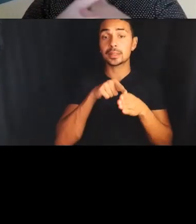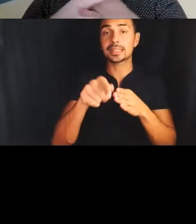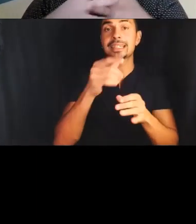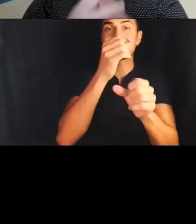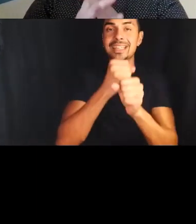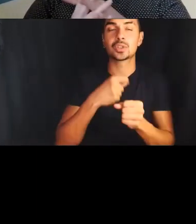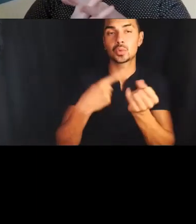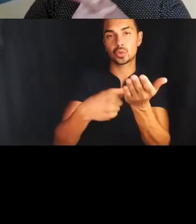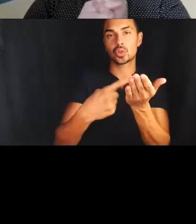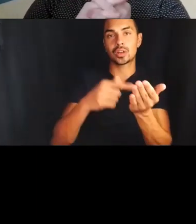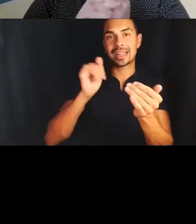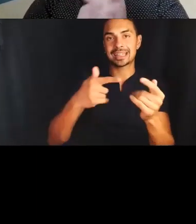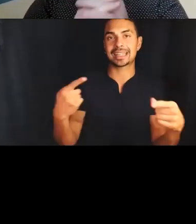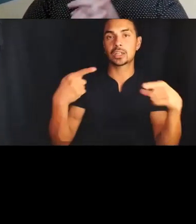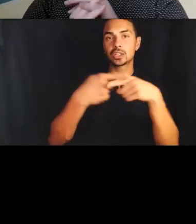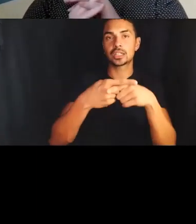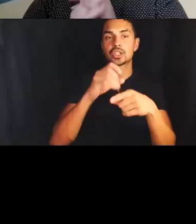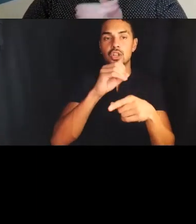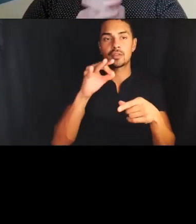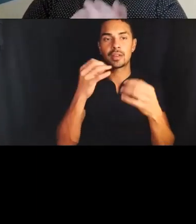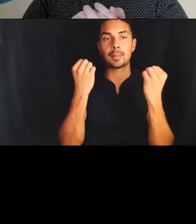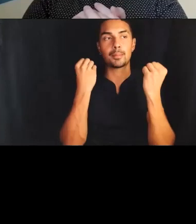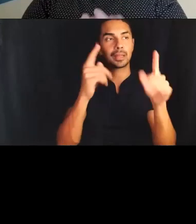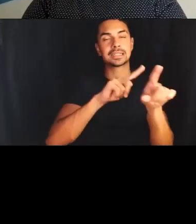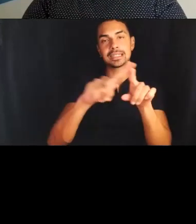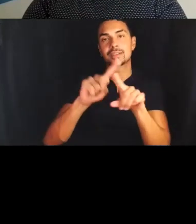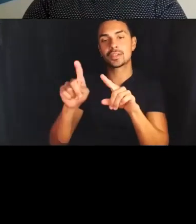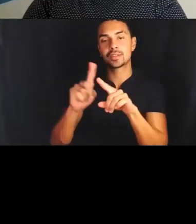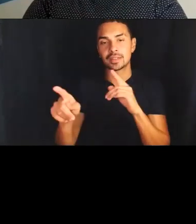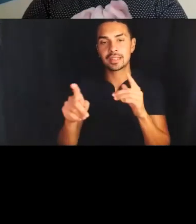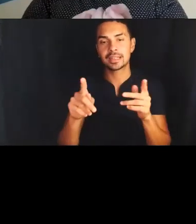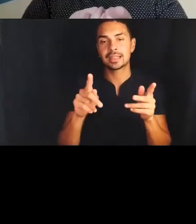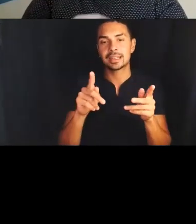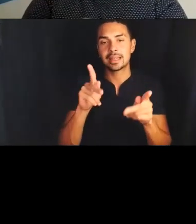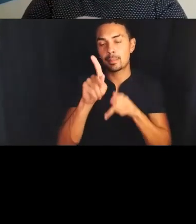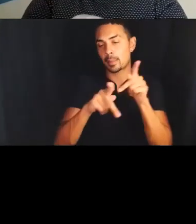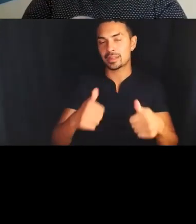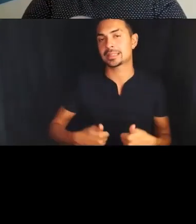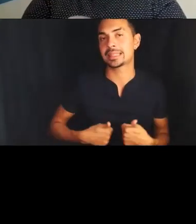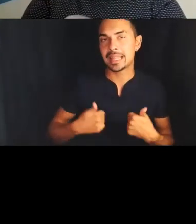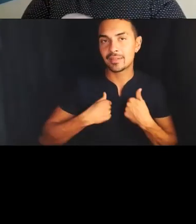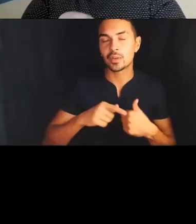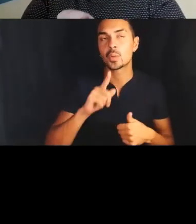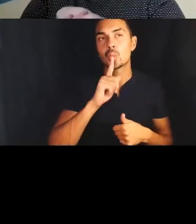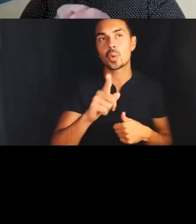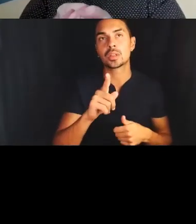at the intersection of a bunch of different things in people's lives was really special.